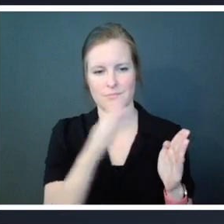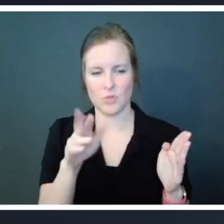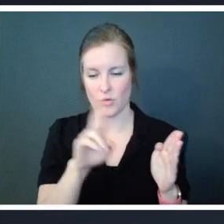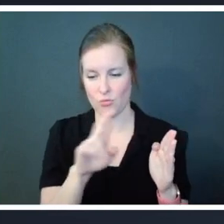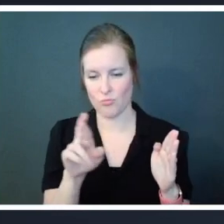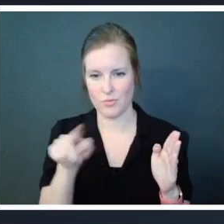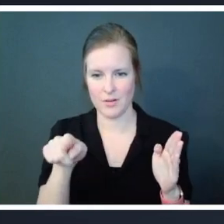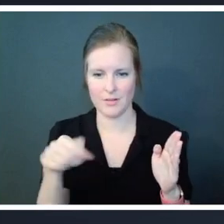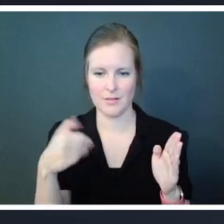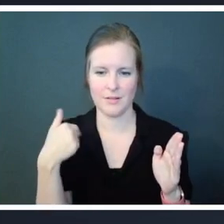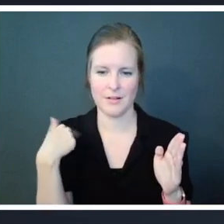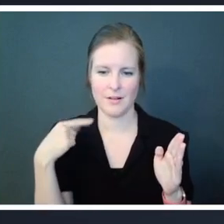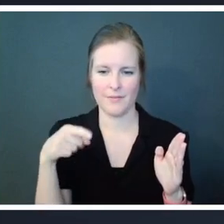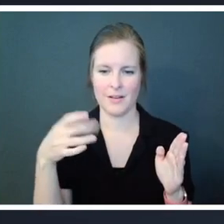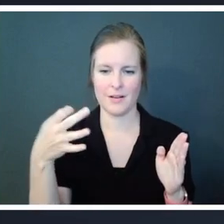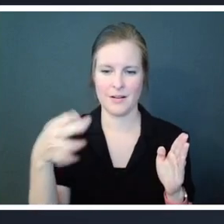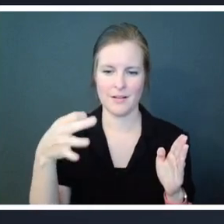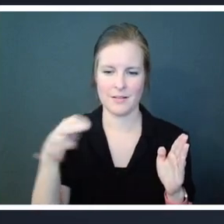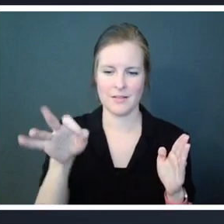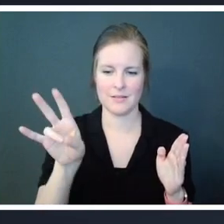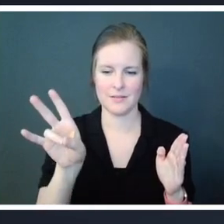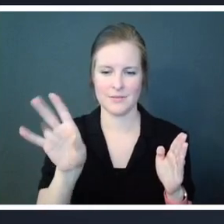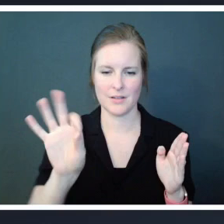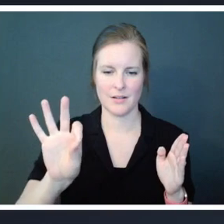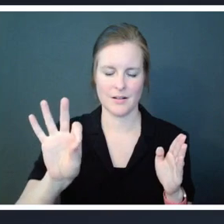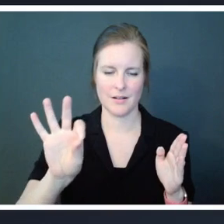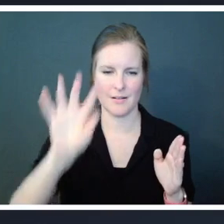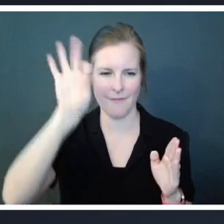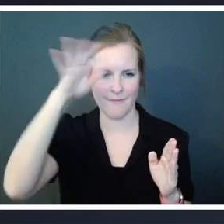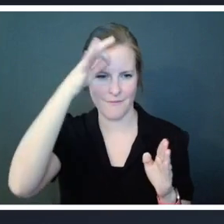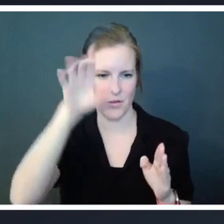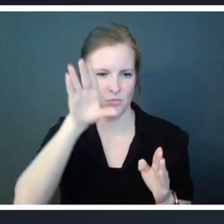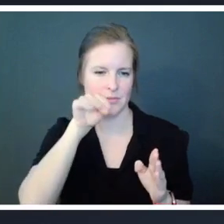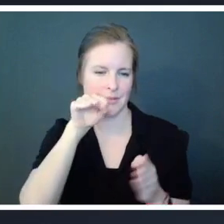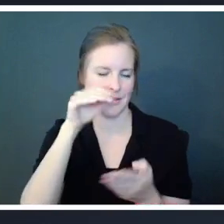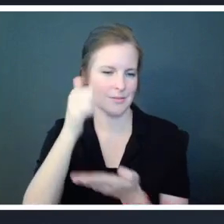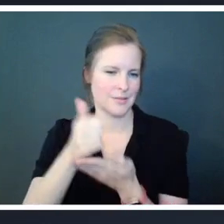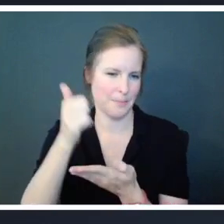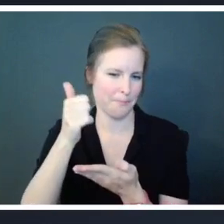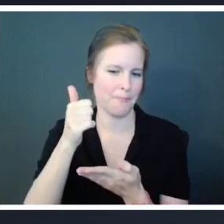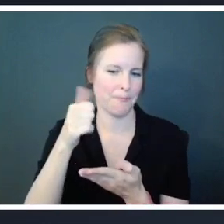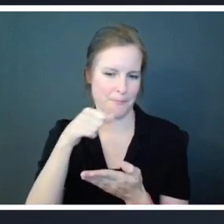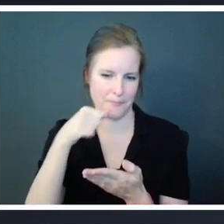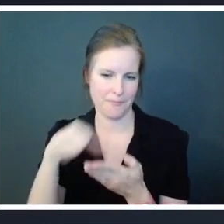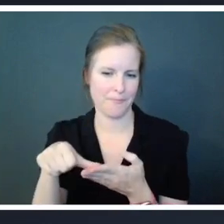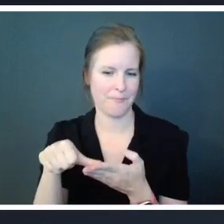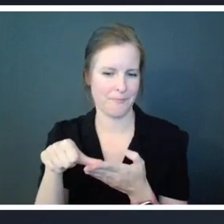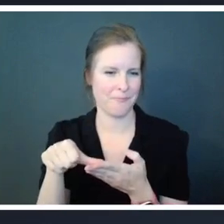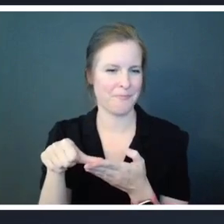Duck Stamp. And some of you might be familiar with the duck stamps, please let us know if you are.